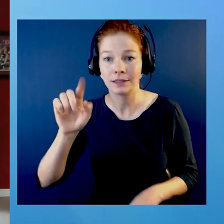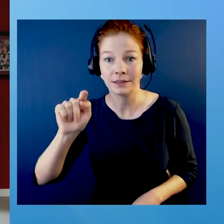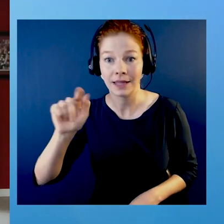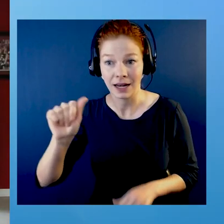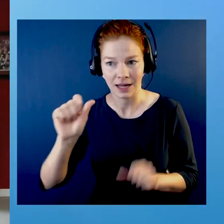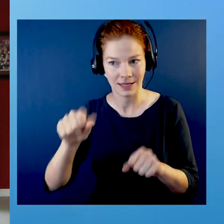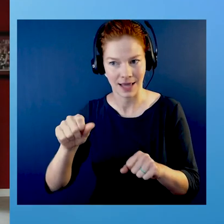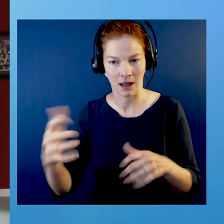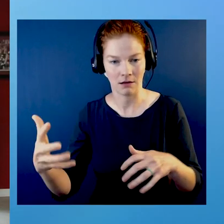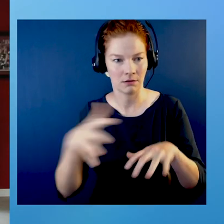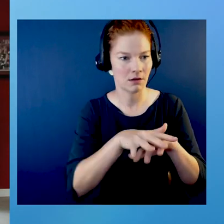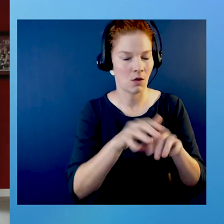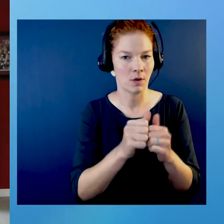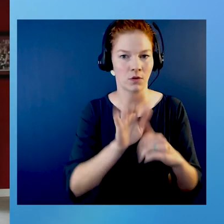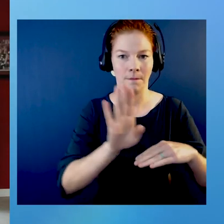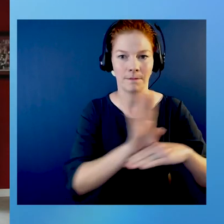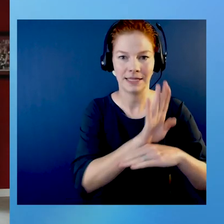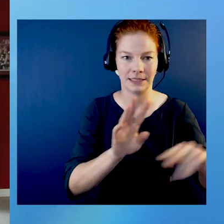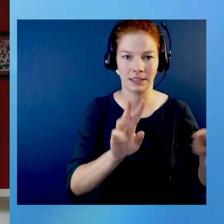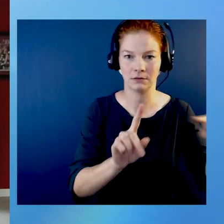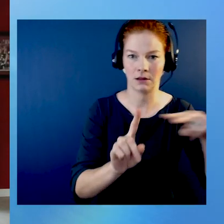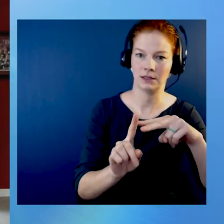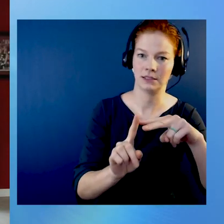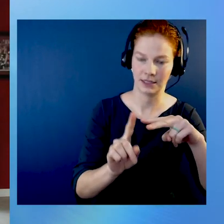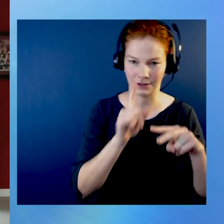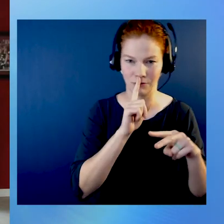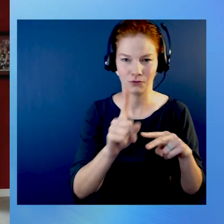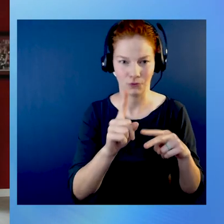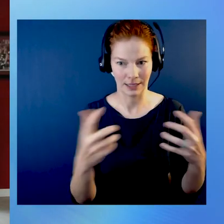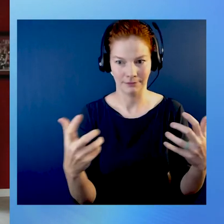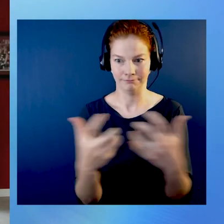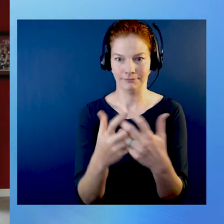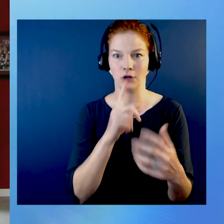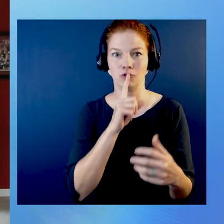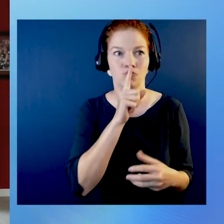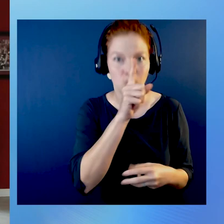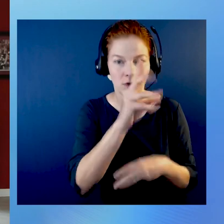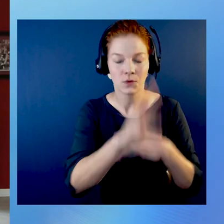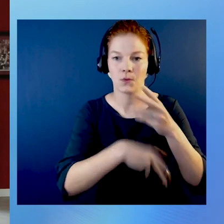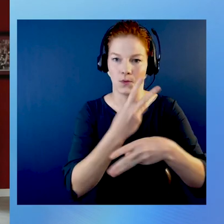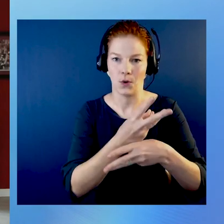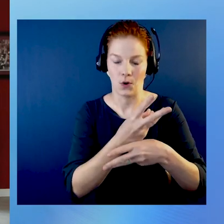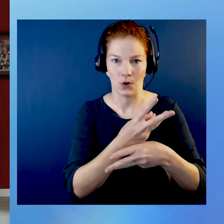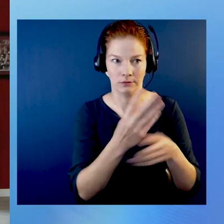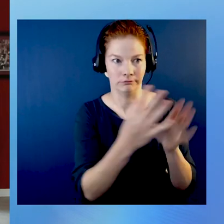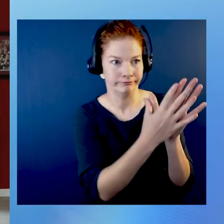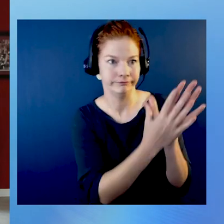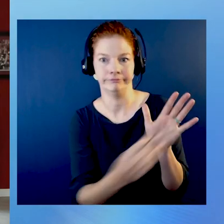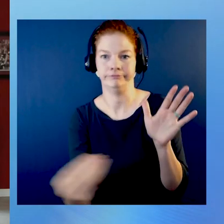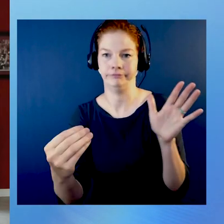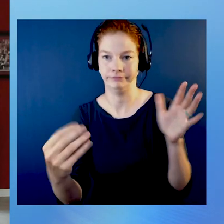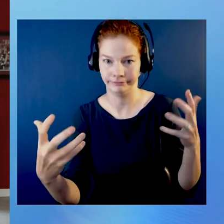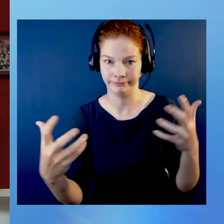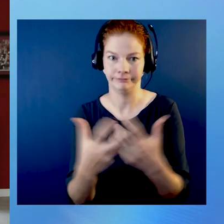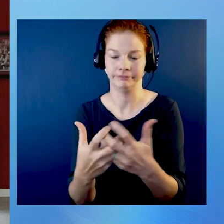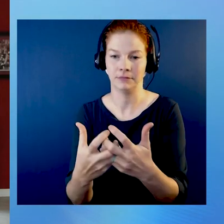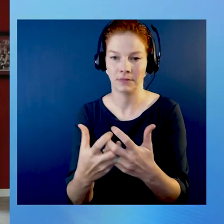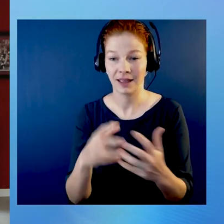business contexts to it and model it in a way that more closely resembles the real world around you. The joining of this is logical view of the world